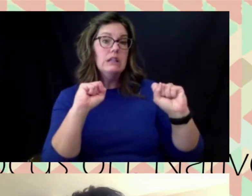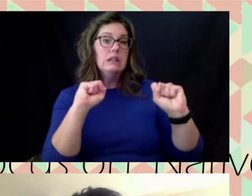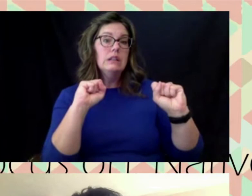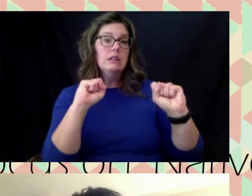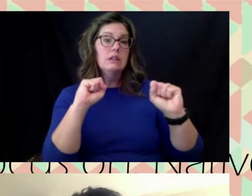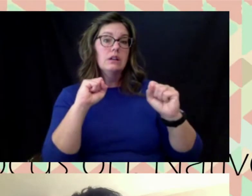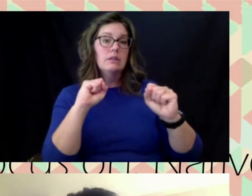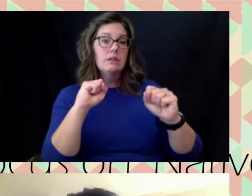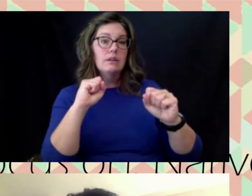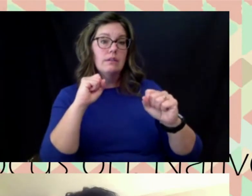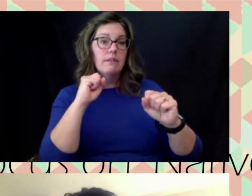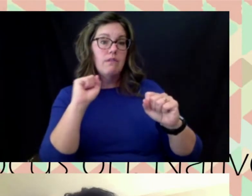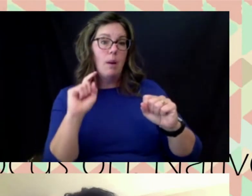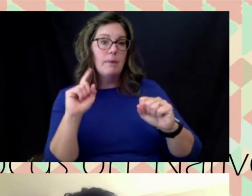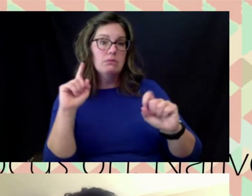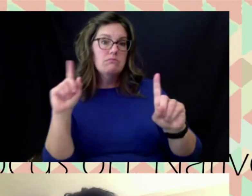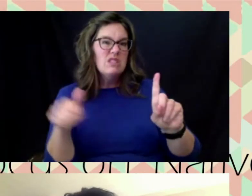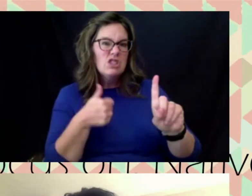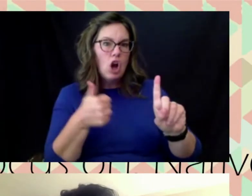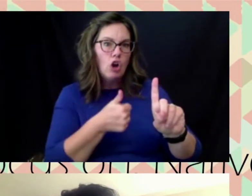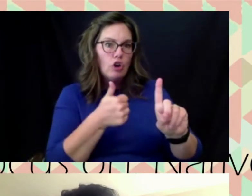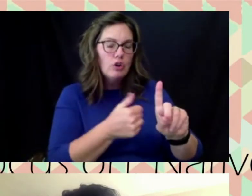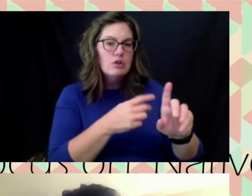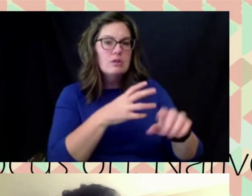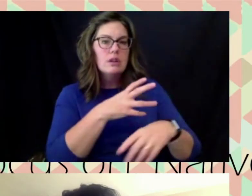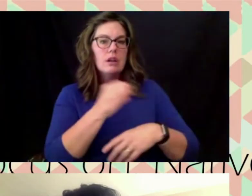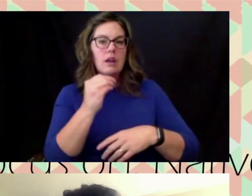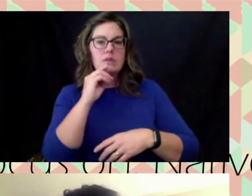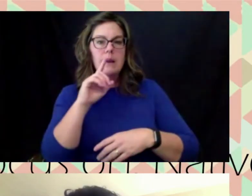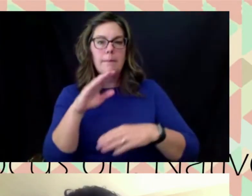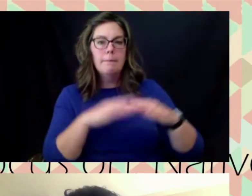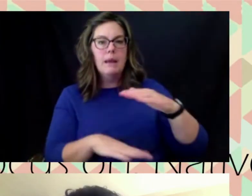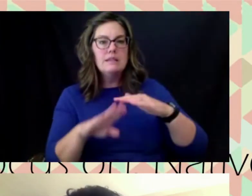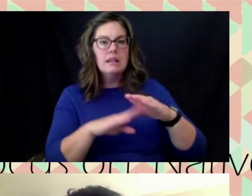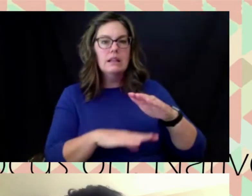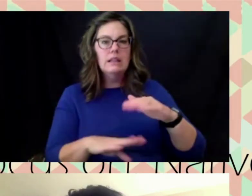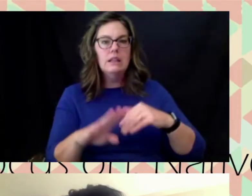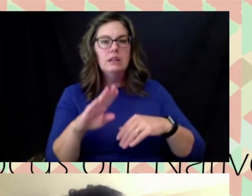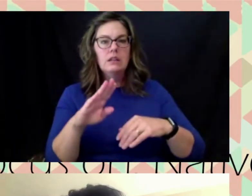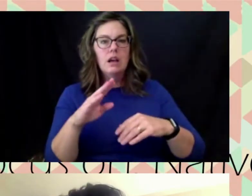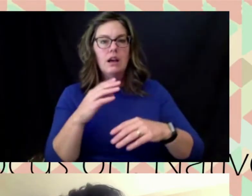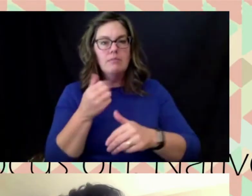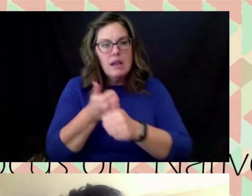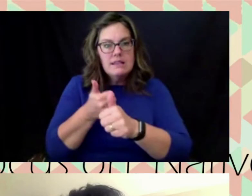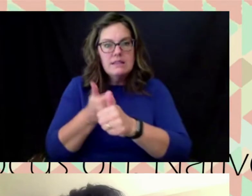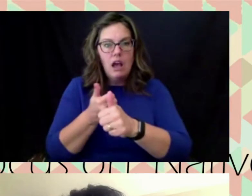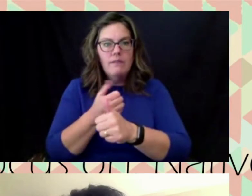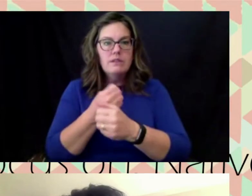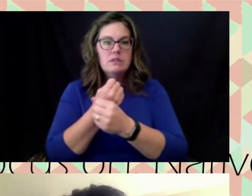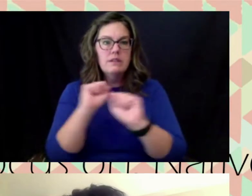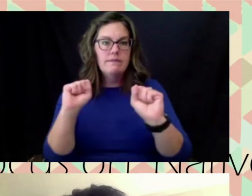and so when we had our youth workers for about eight to ten weeks we tried to you know captive